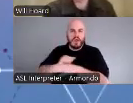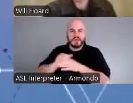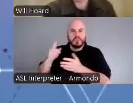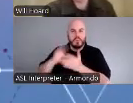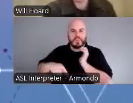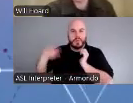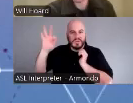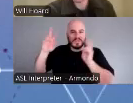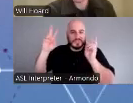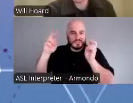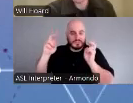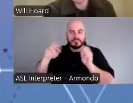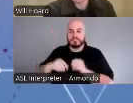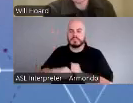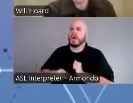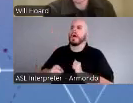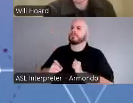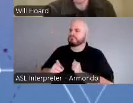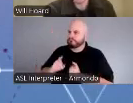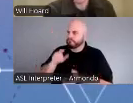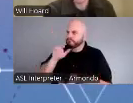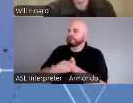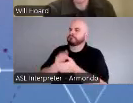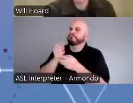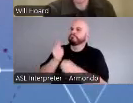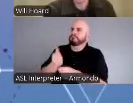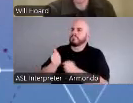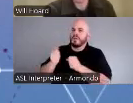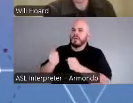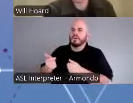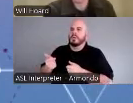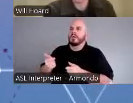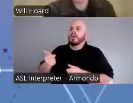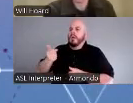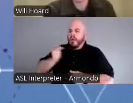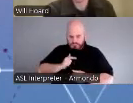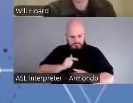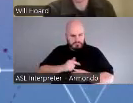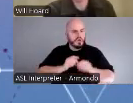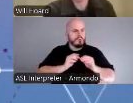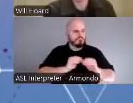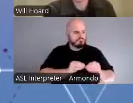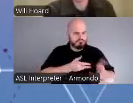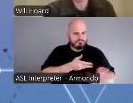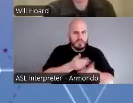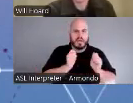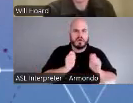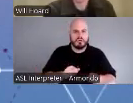I was able to do the same, and like I said before, it just kind of really has made-- I feel like it has definitely made